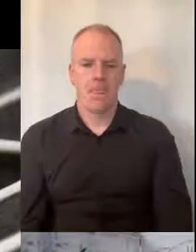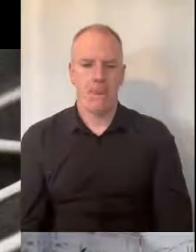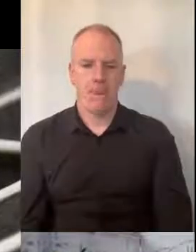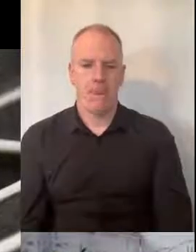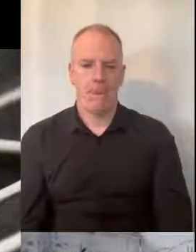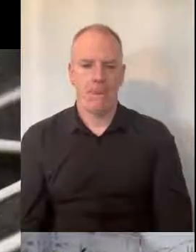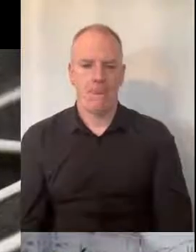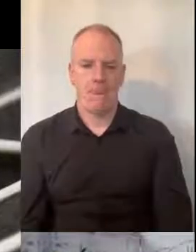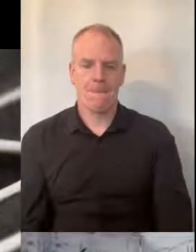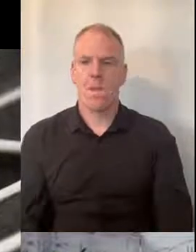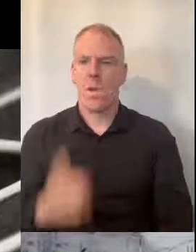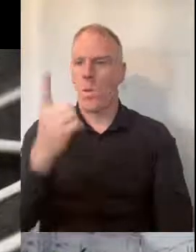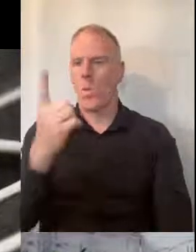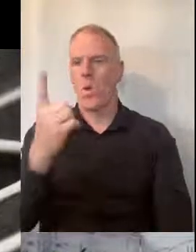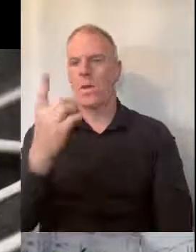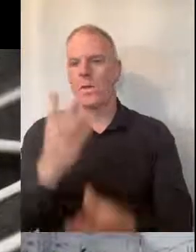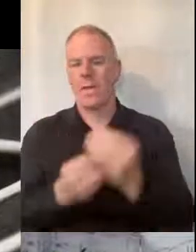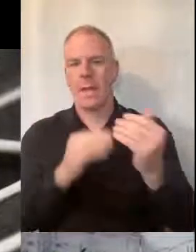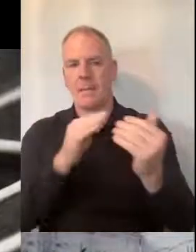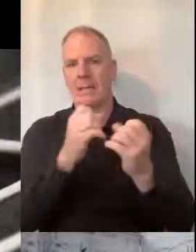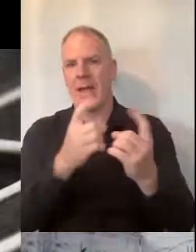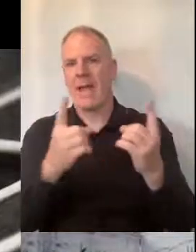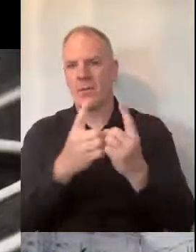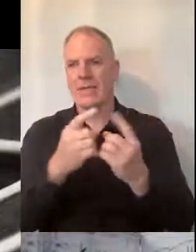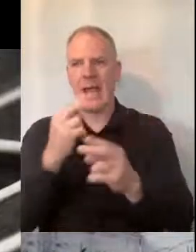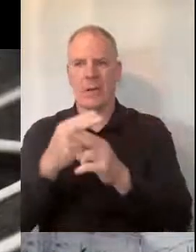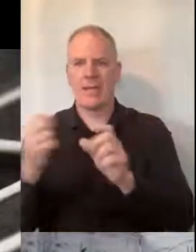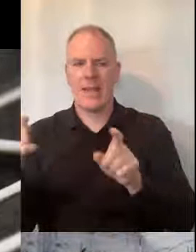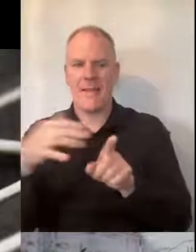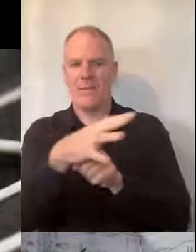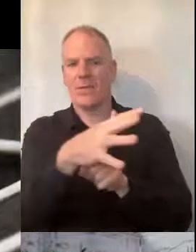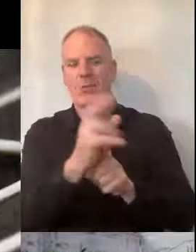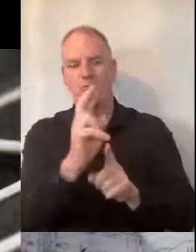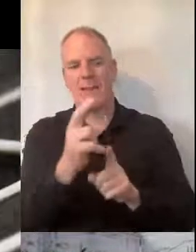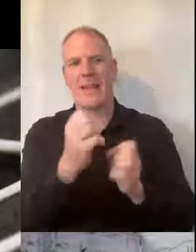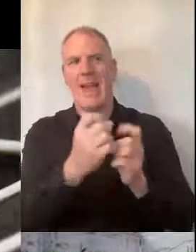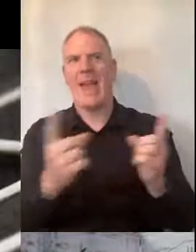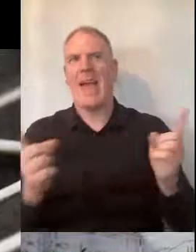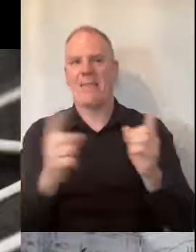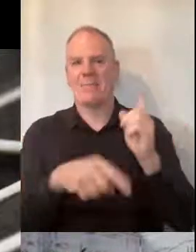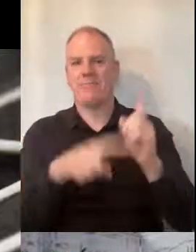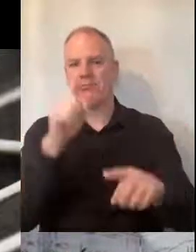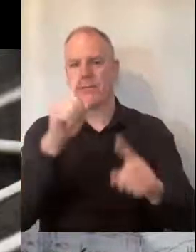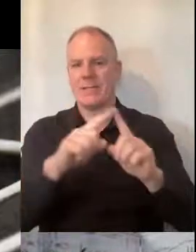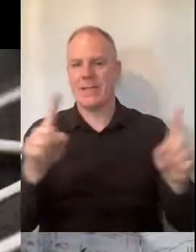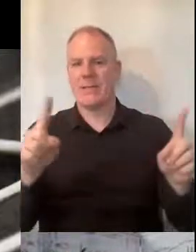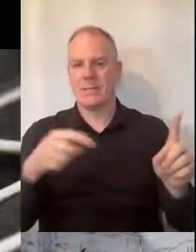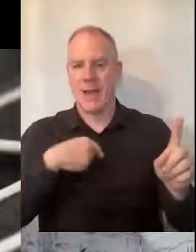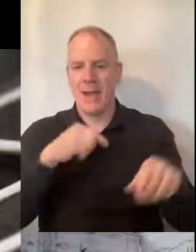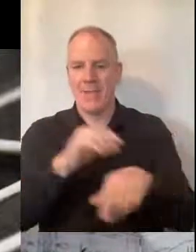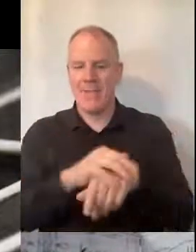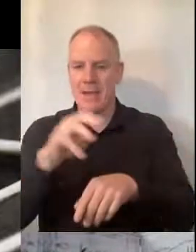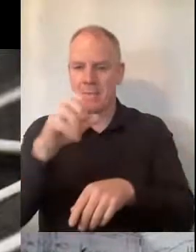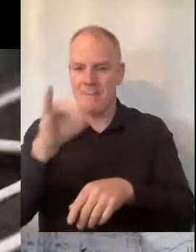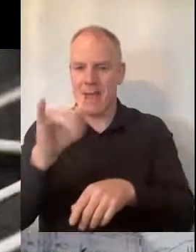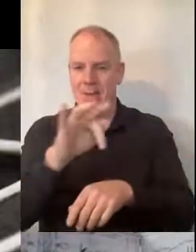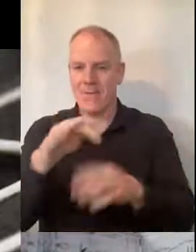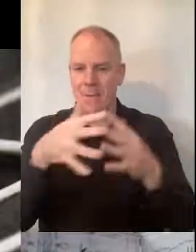One size fits all outside influences. Yeah, of course. I mean everybody is so different. Oh, there's my friend Mary from America, flow stress.